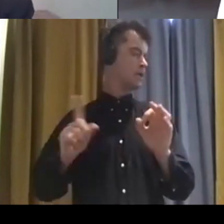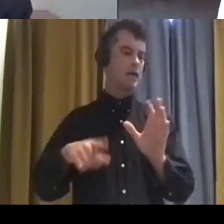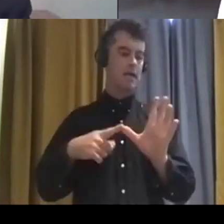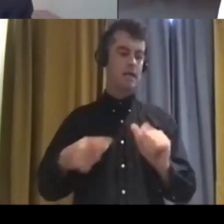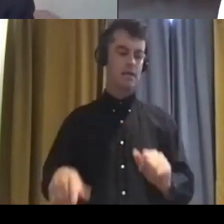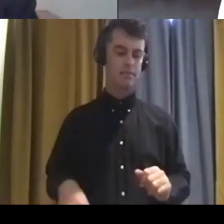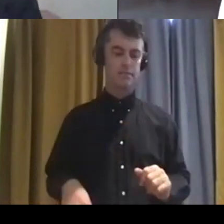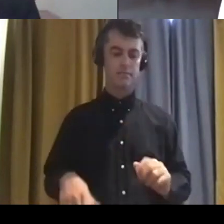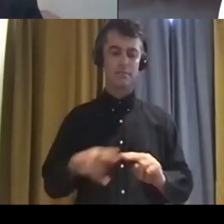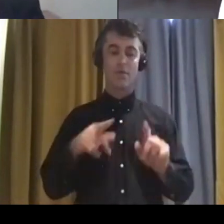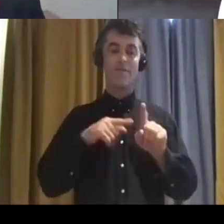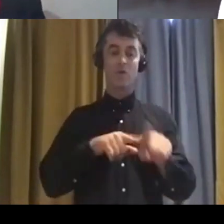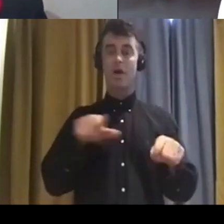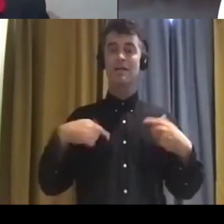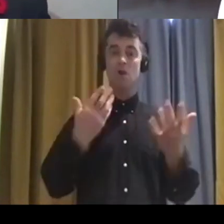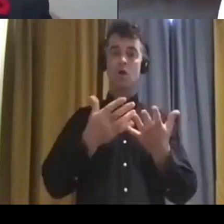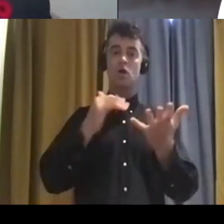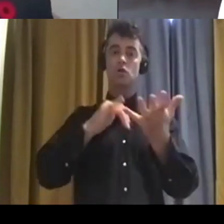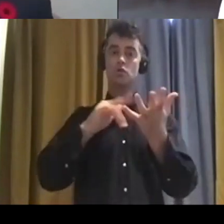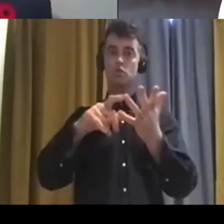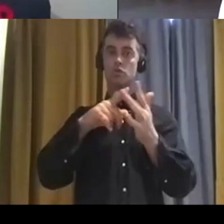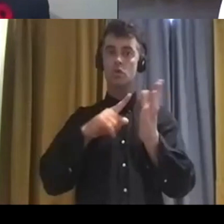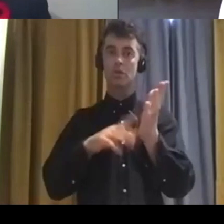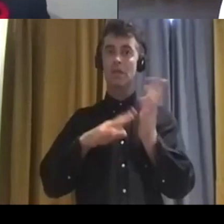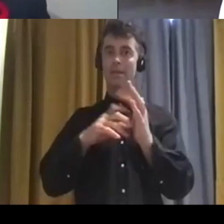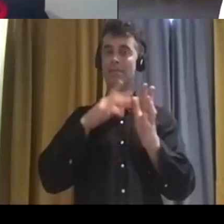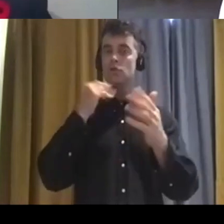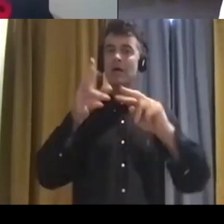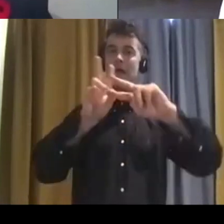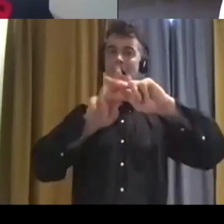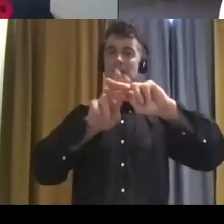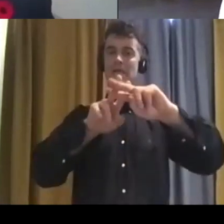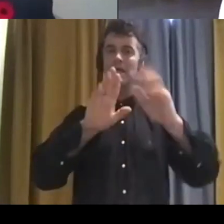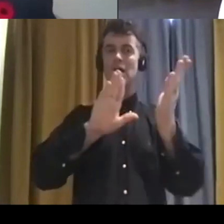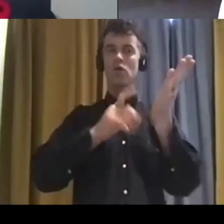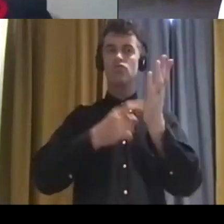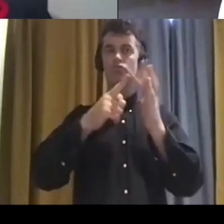if you're following us on social media please use the hashtag Remarkable Insights and you